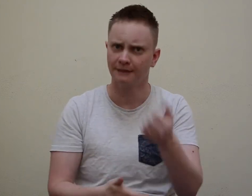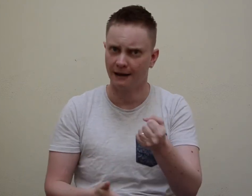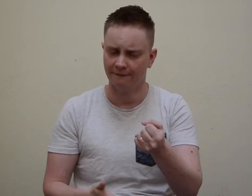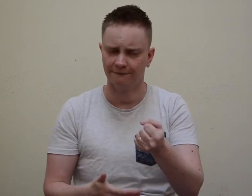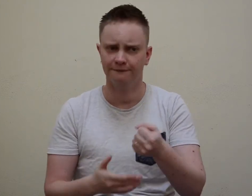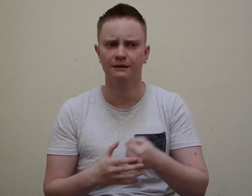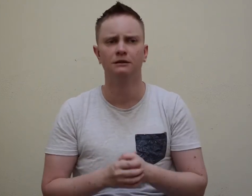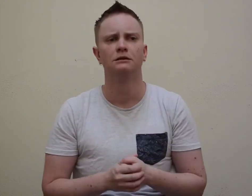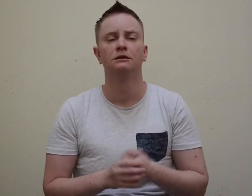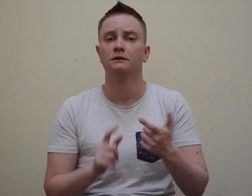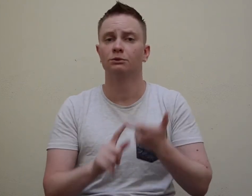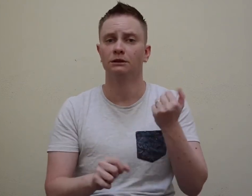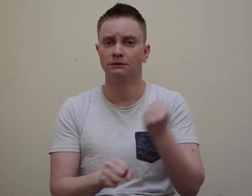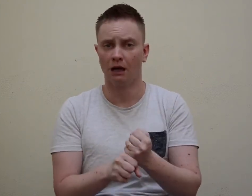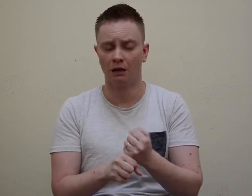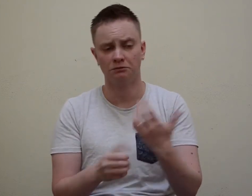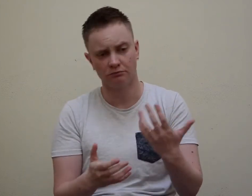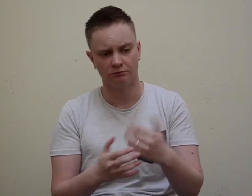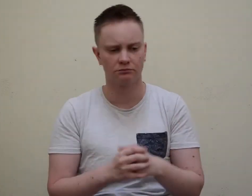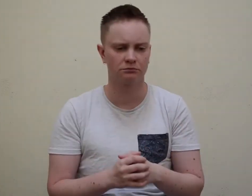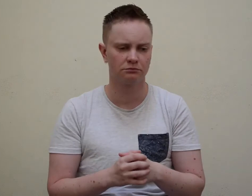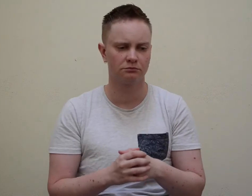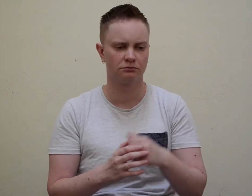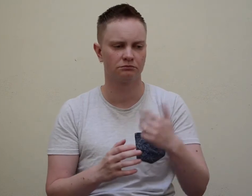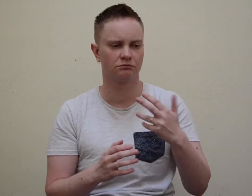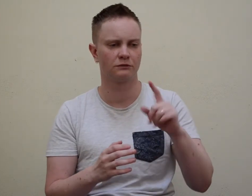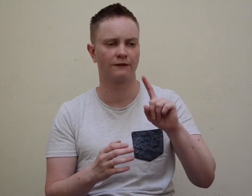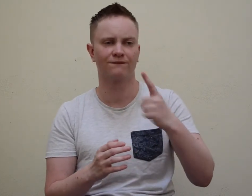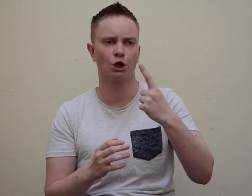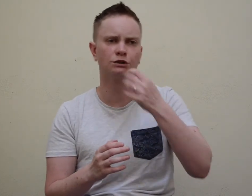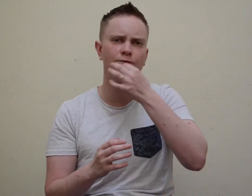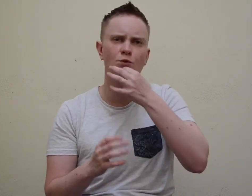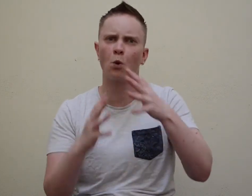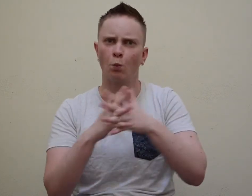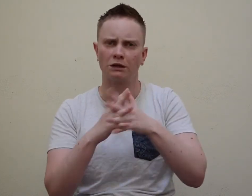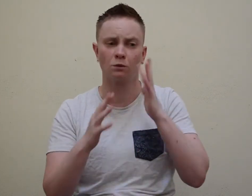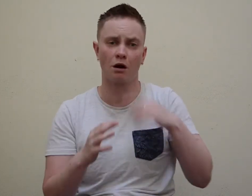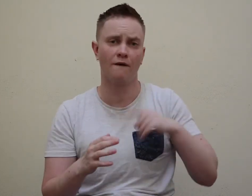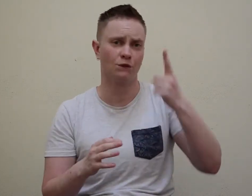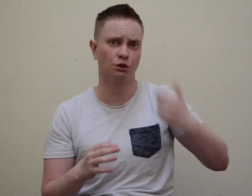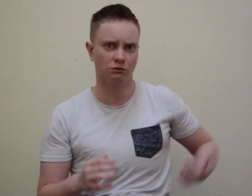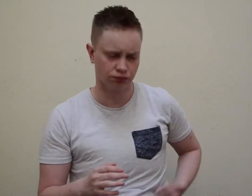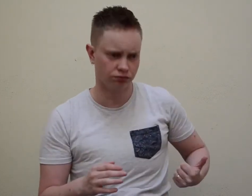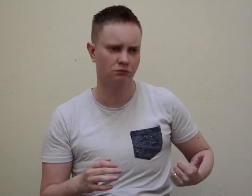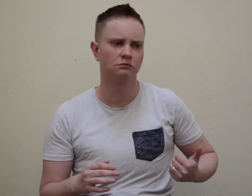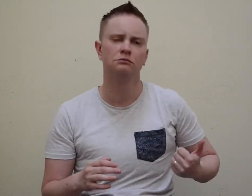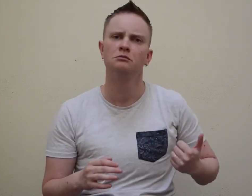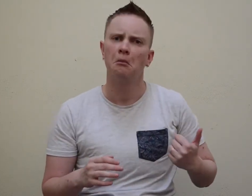frustrations or challenge or barriers. So, an example might be, I guess, for the first few weeks after my first shot,